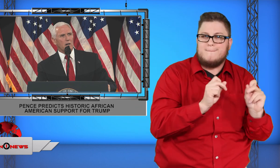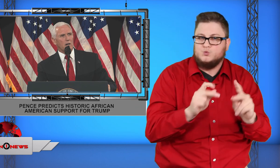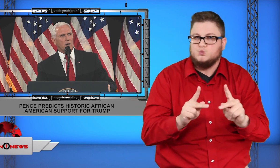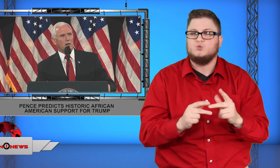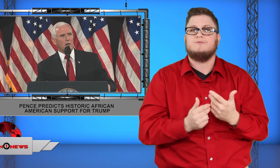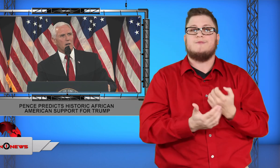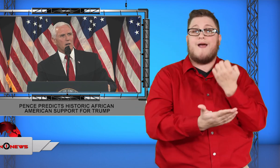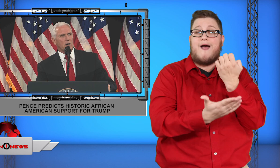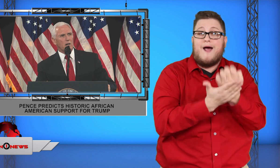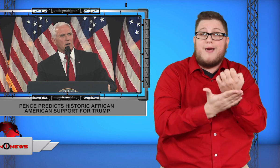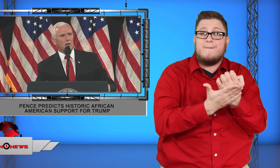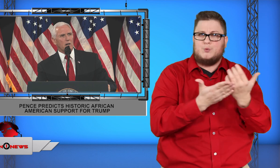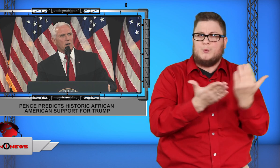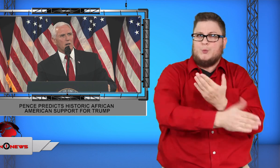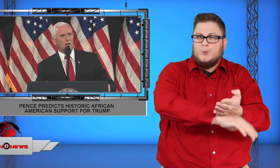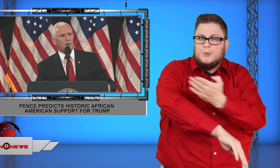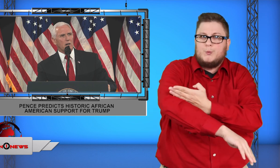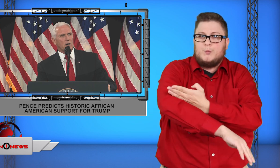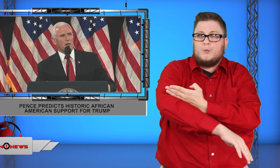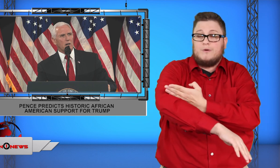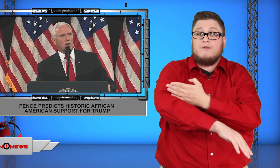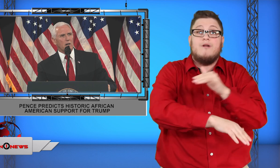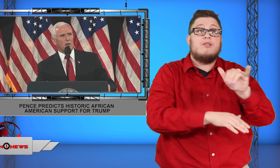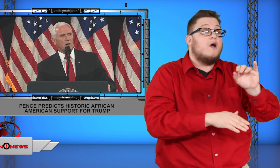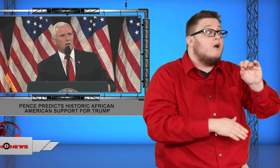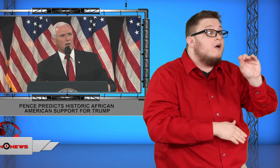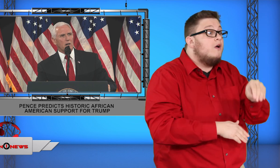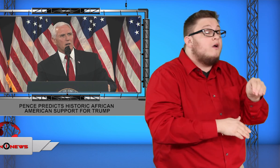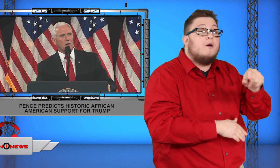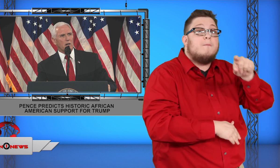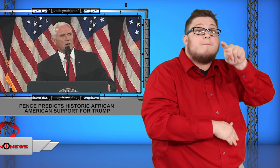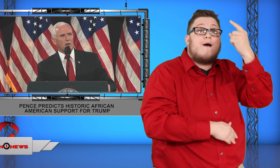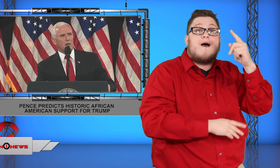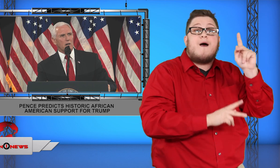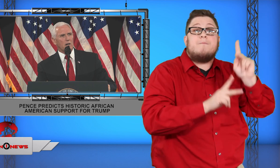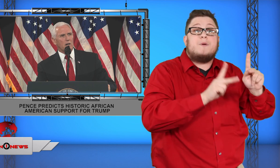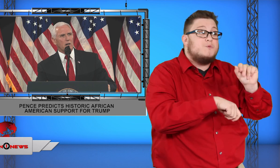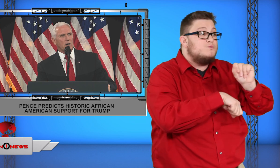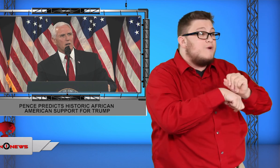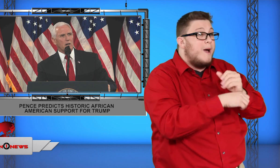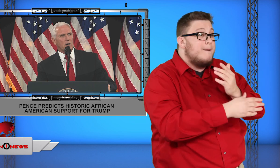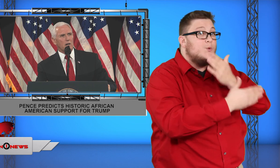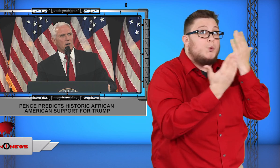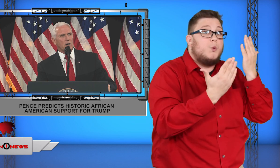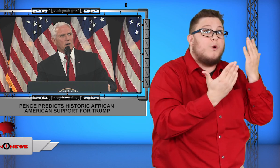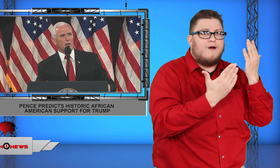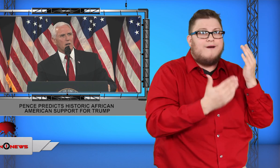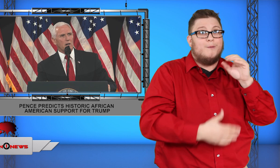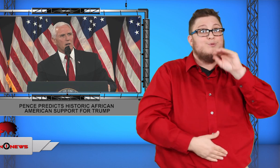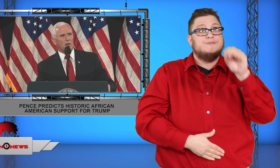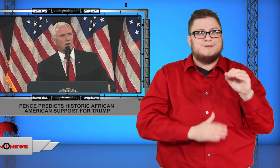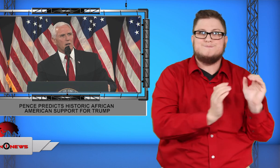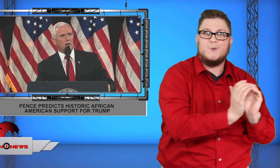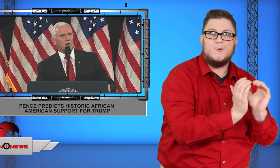the creation of opportunity zones, economic revamps that have lowered the black unemployment